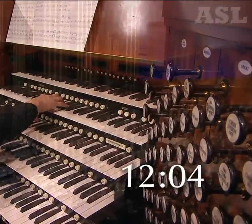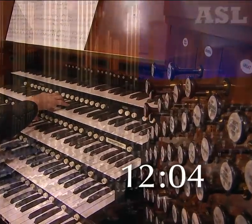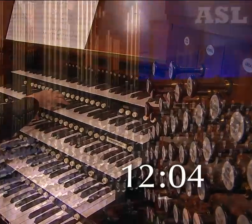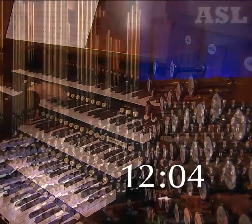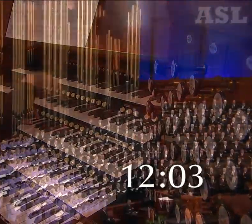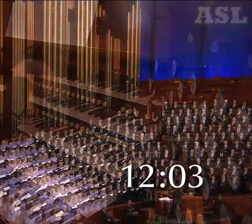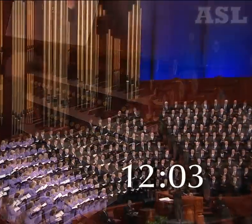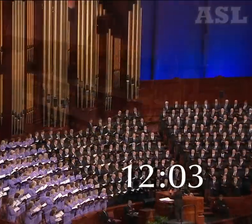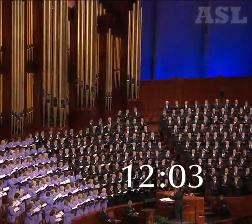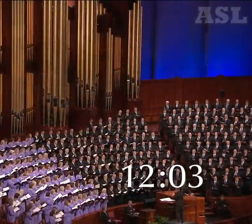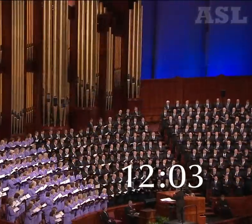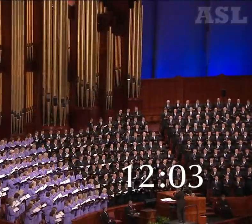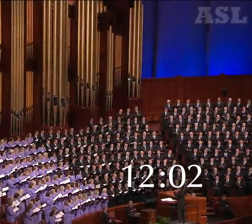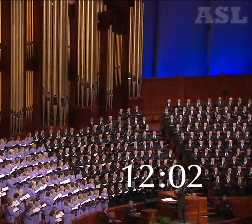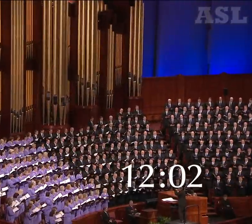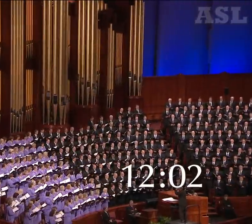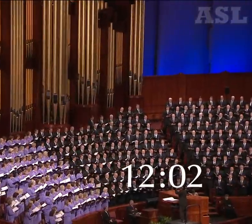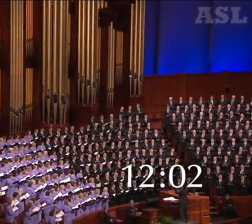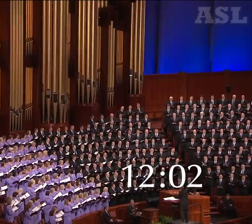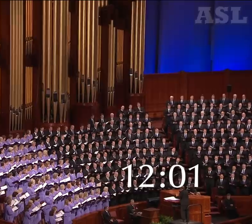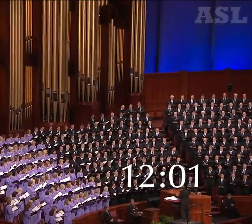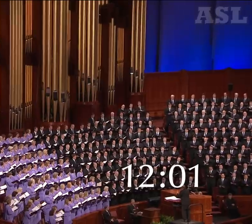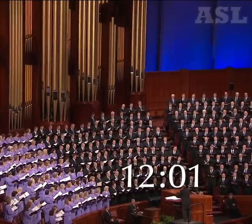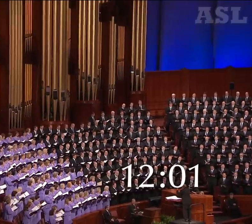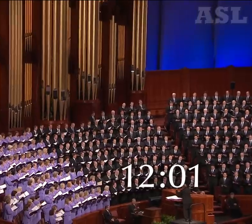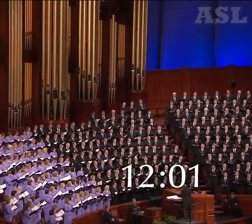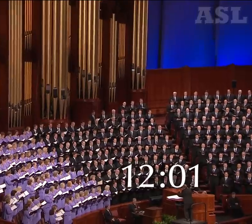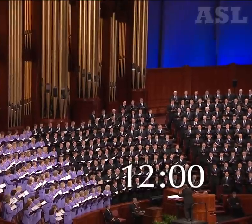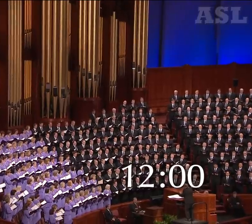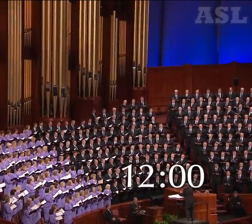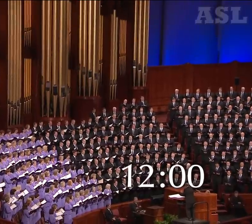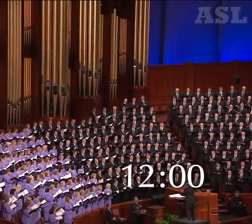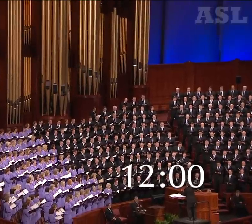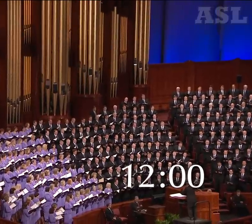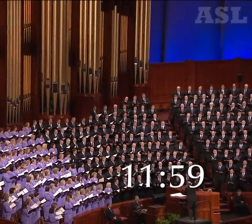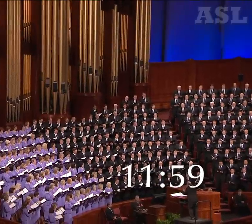THIS IS THE ENGLISH